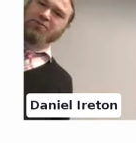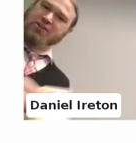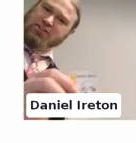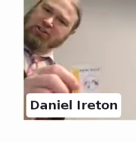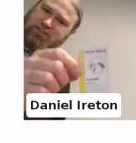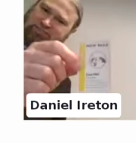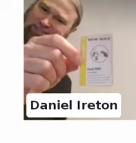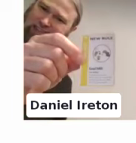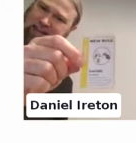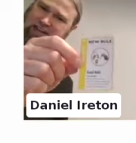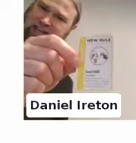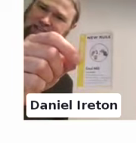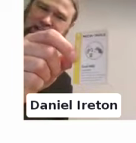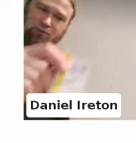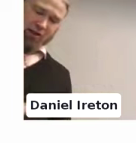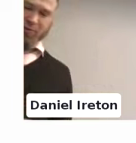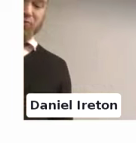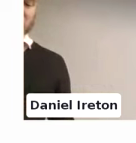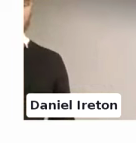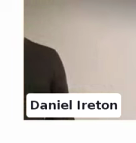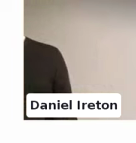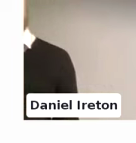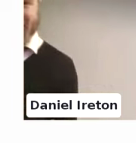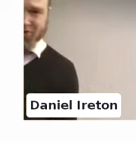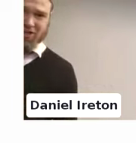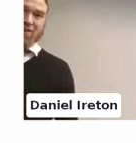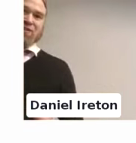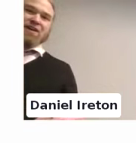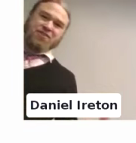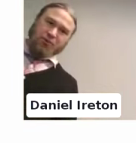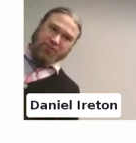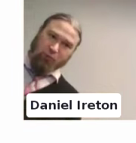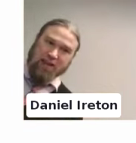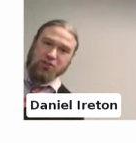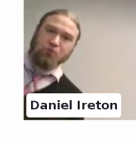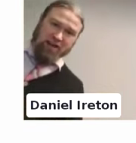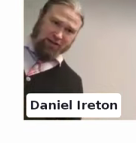The kind of neat thing about flux is there is 50-some Audrey themes that you can get a set of it on. But they are are all functionally very similar.